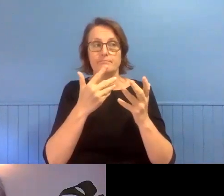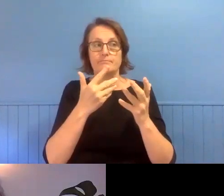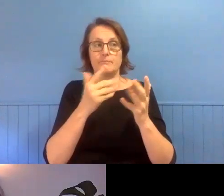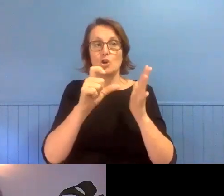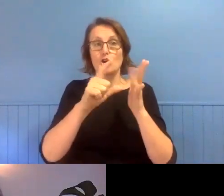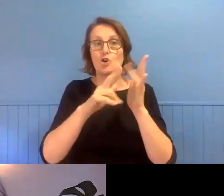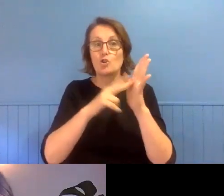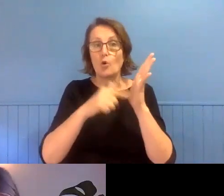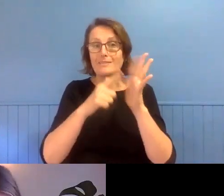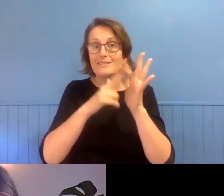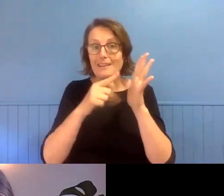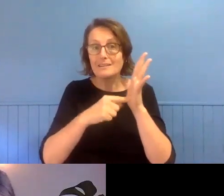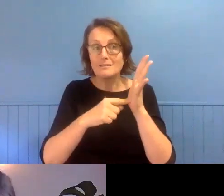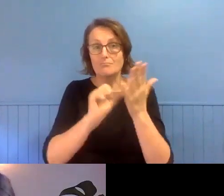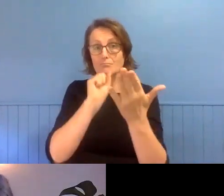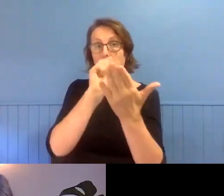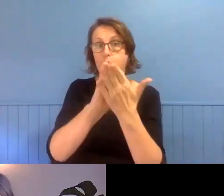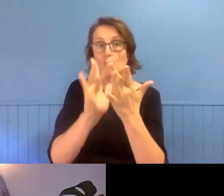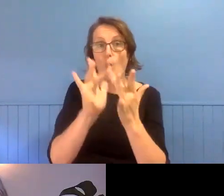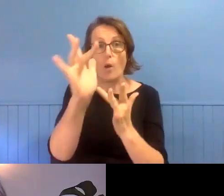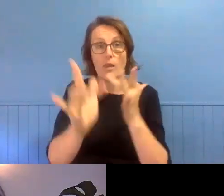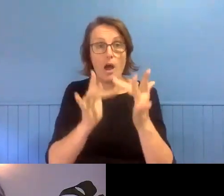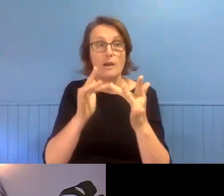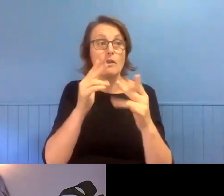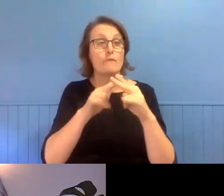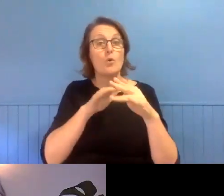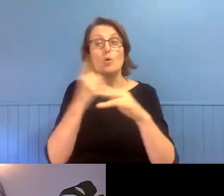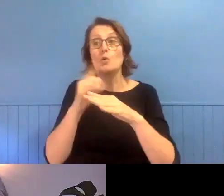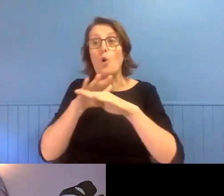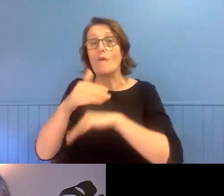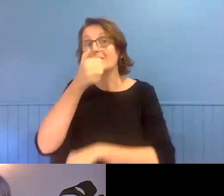patrons, aged 65-plus, at the same time as an audience development with